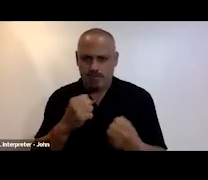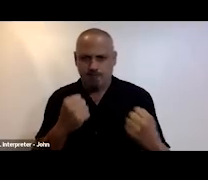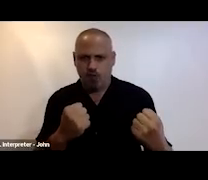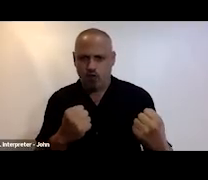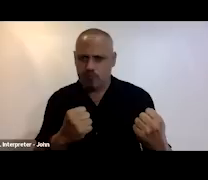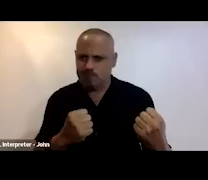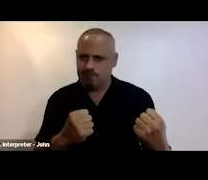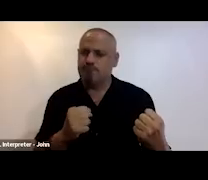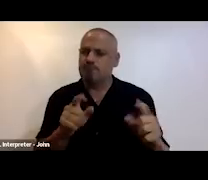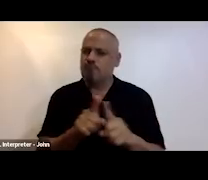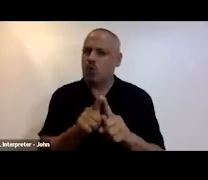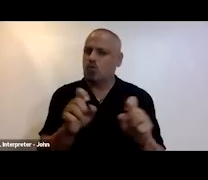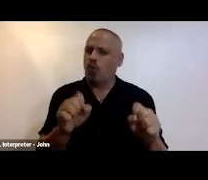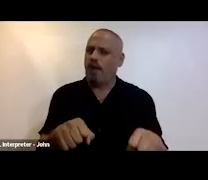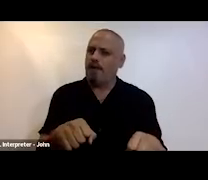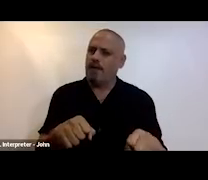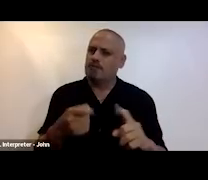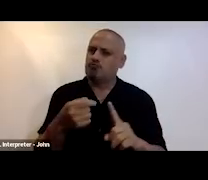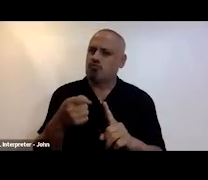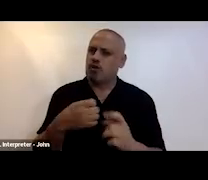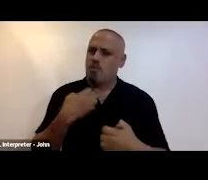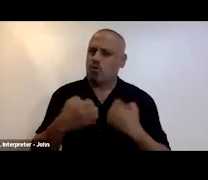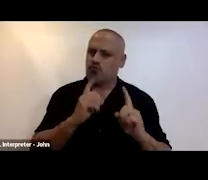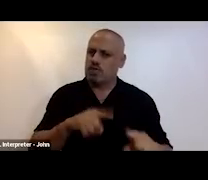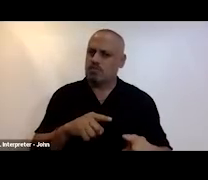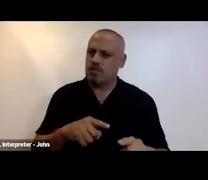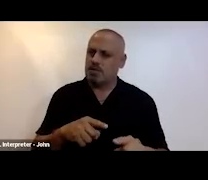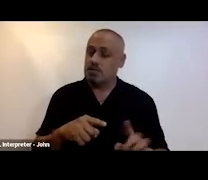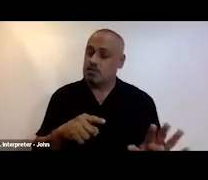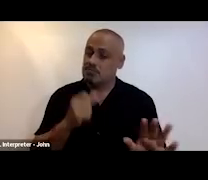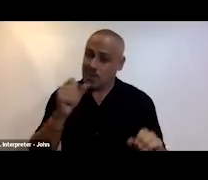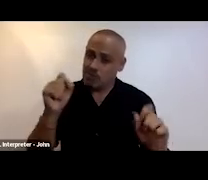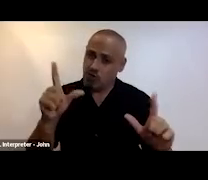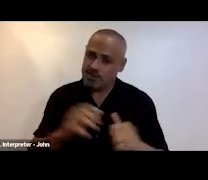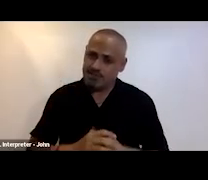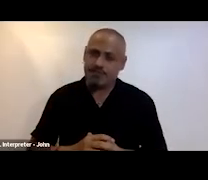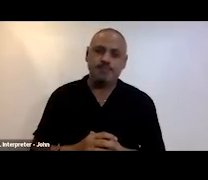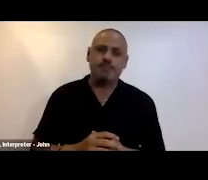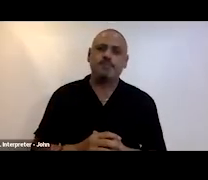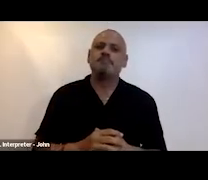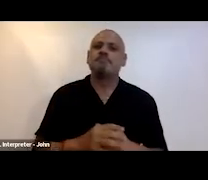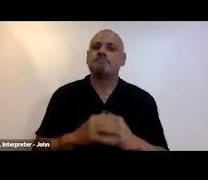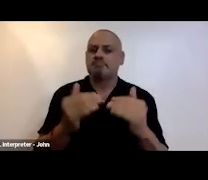that can also kind of trigger an emotional response, not surprisingly. And then you might also be seeing